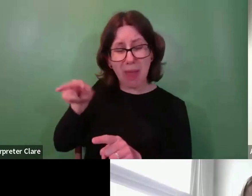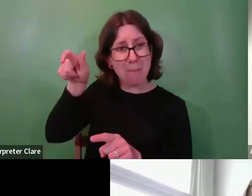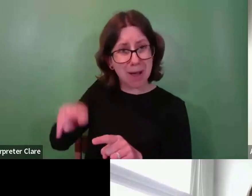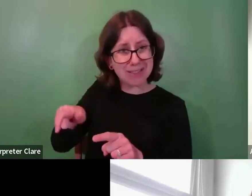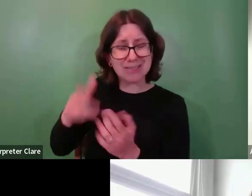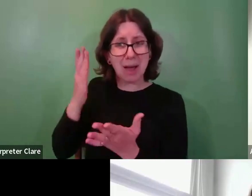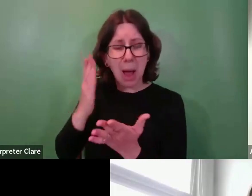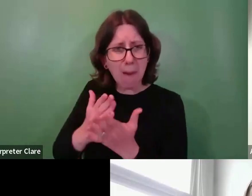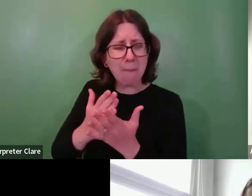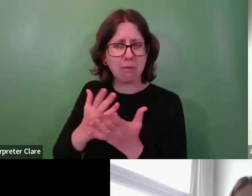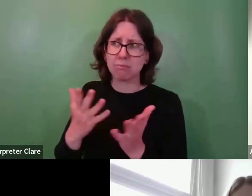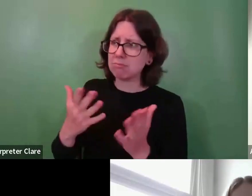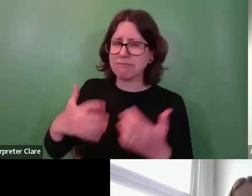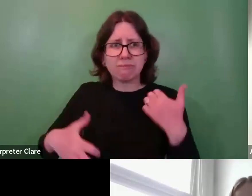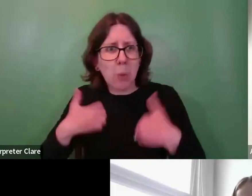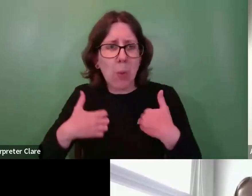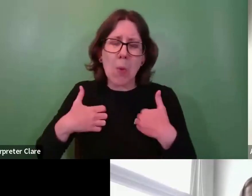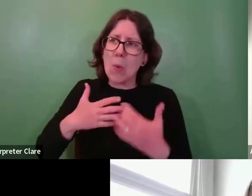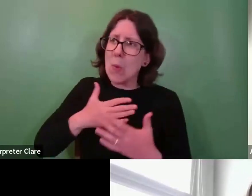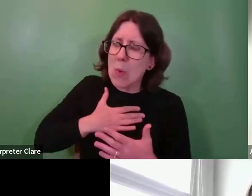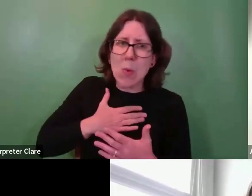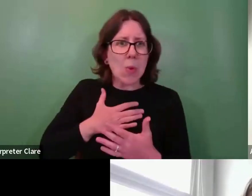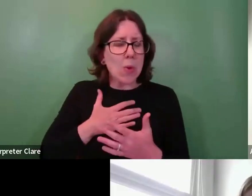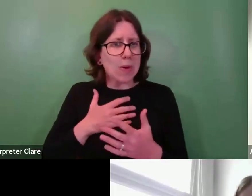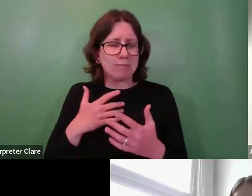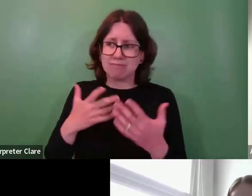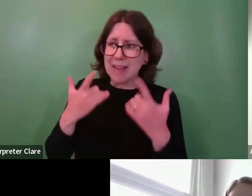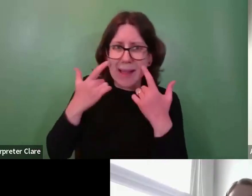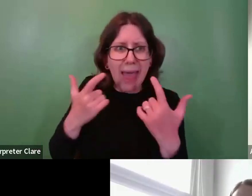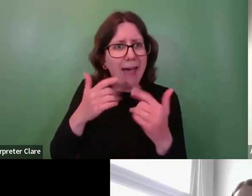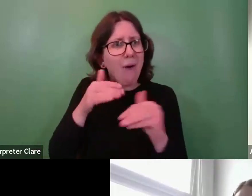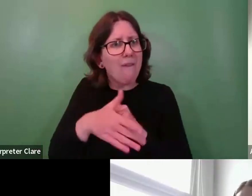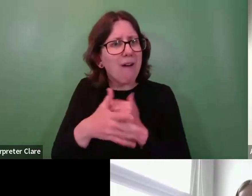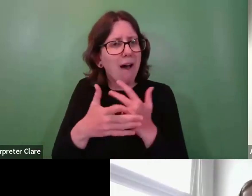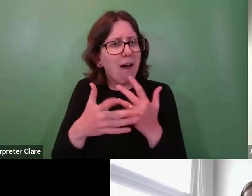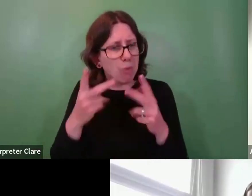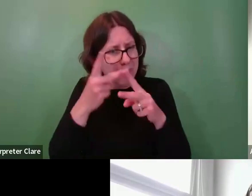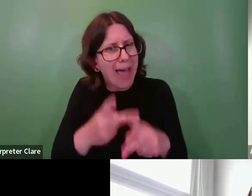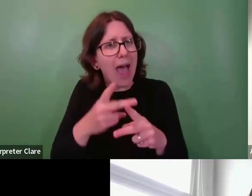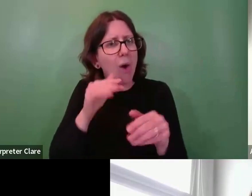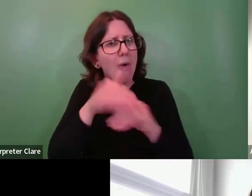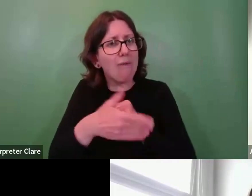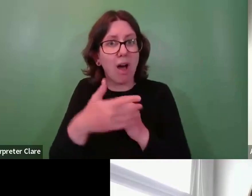about art or culture and the creative industries. Because you could be the best